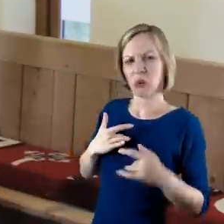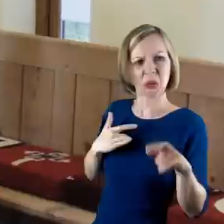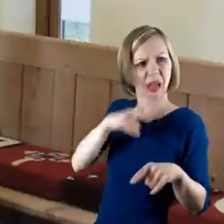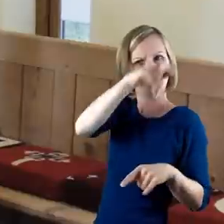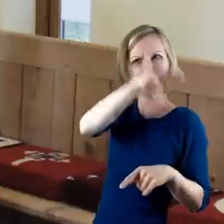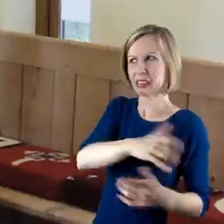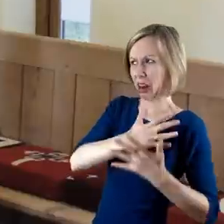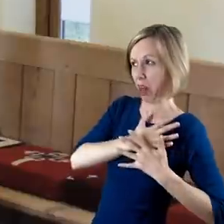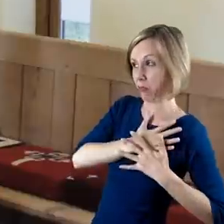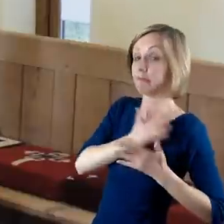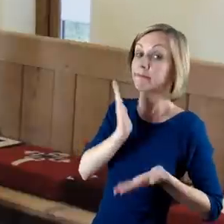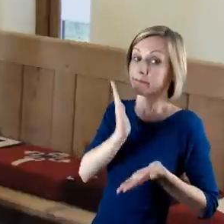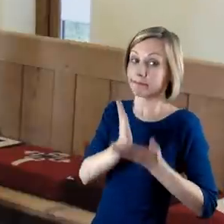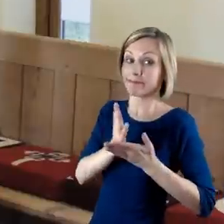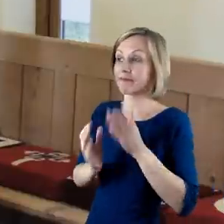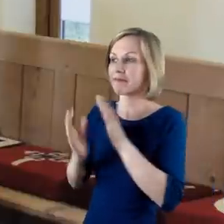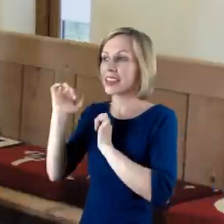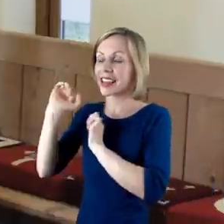If we're Christians we know this because we're told